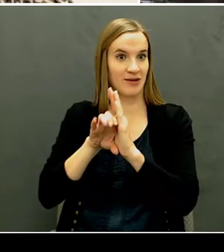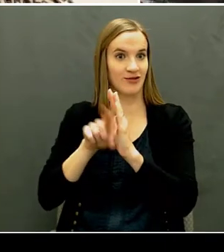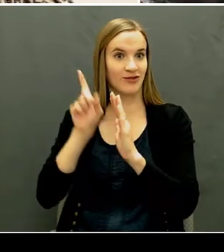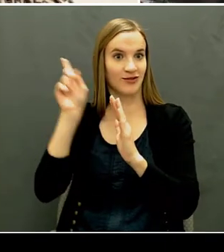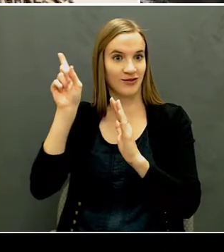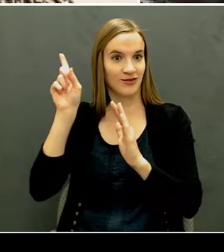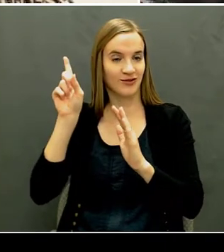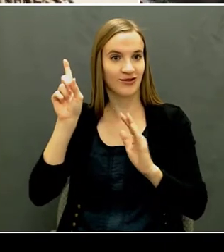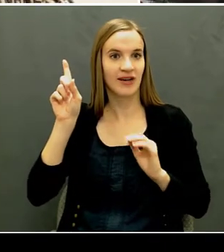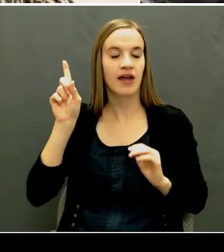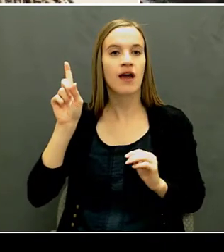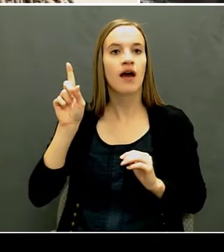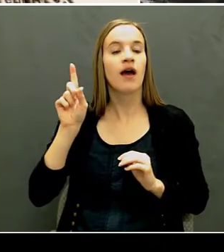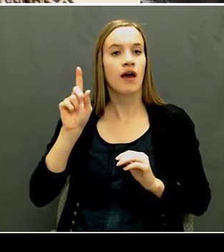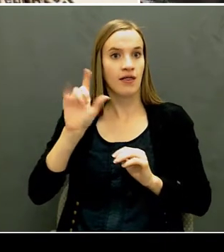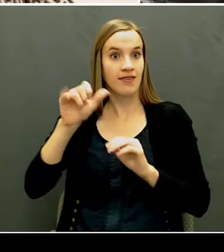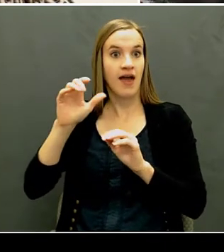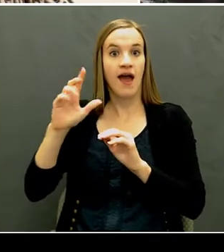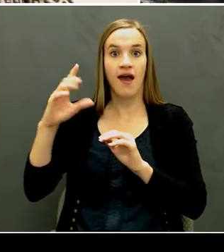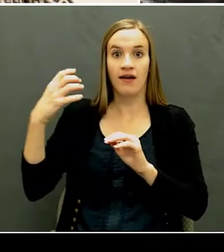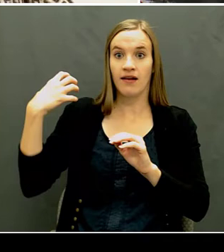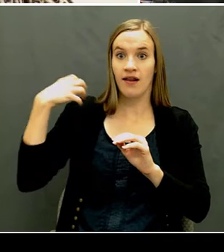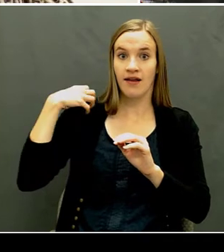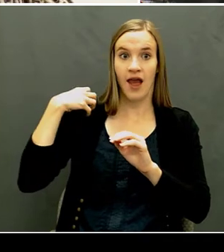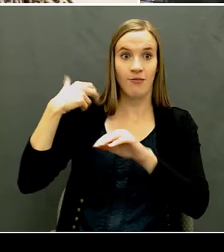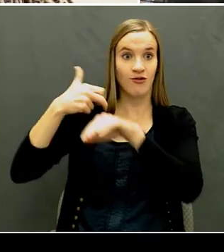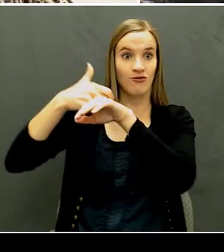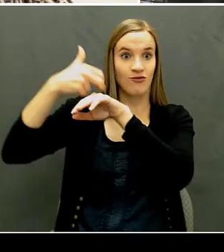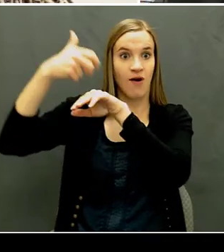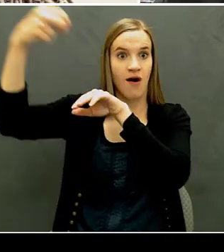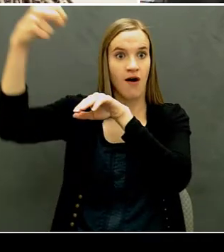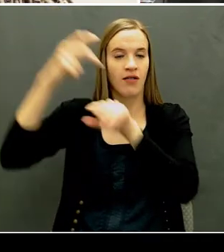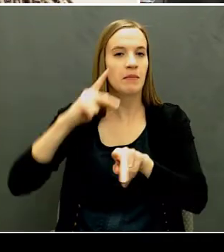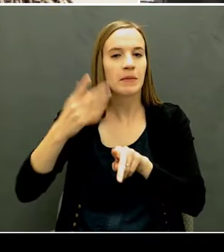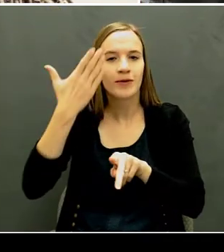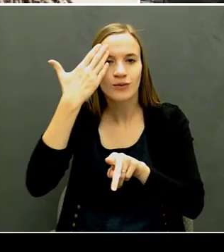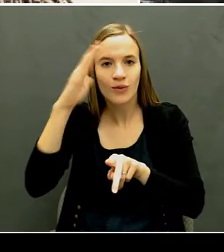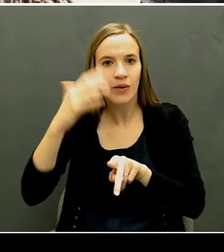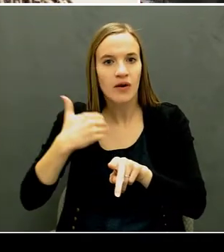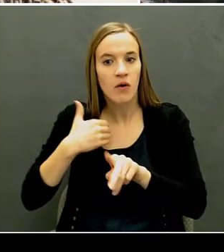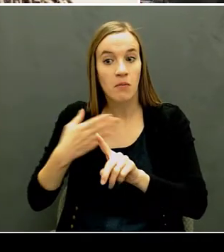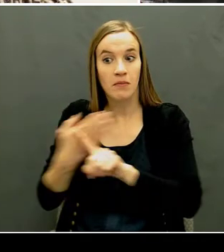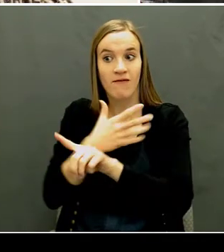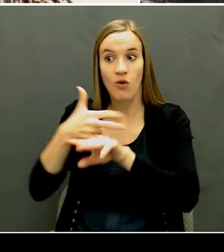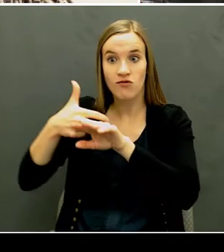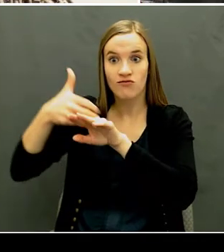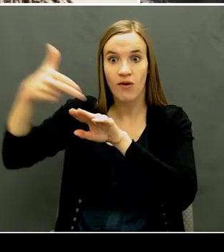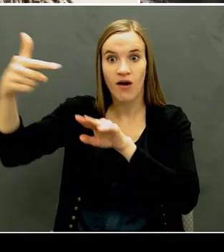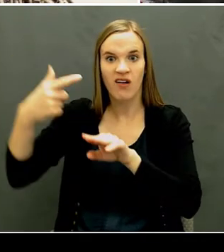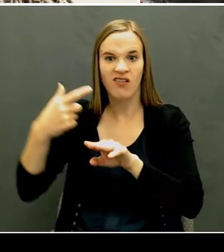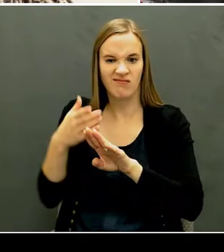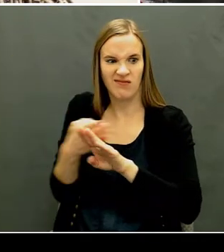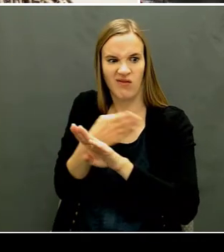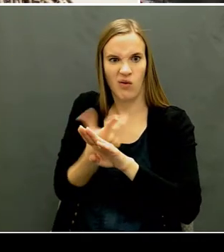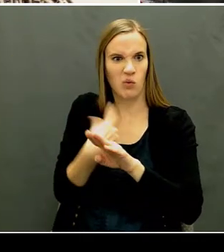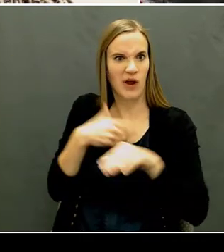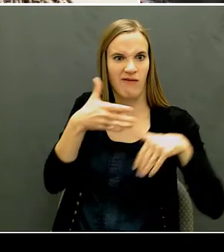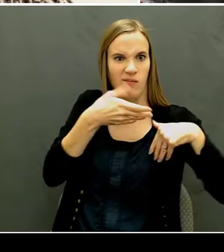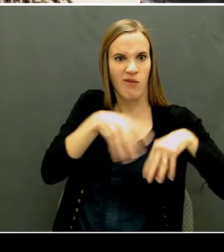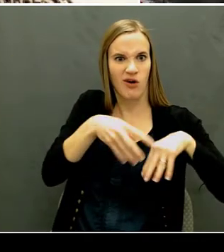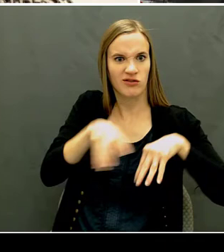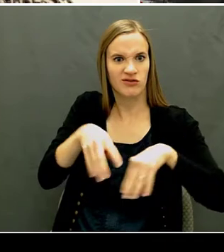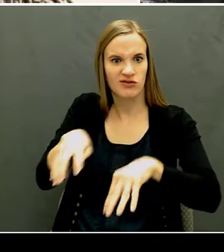march going to the US Capitol and they forget there was a rally right before that the crawl. And